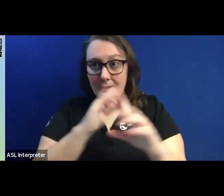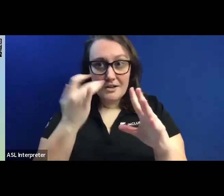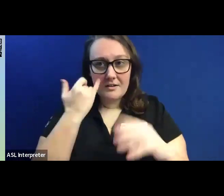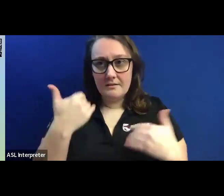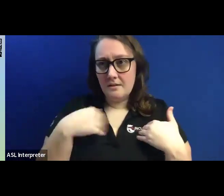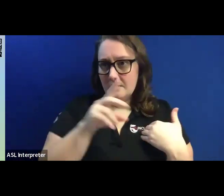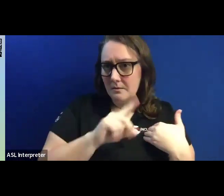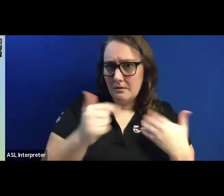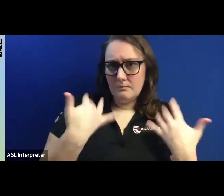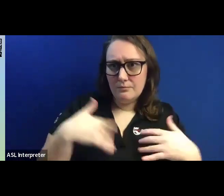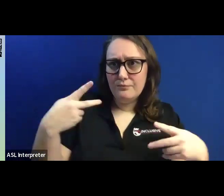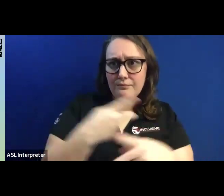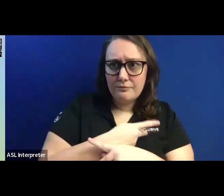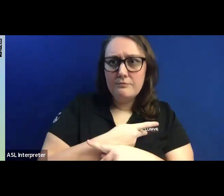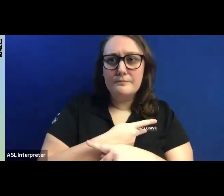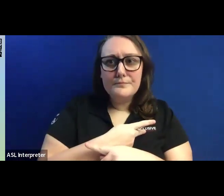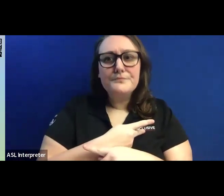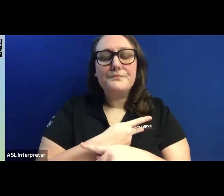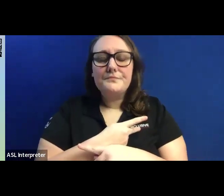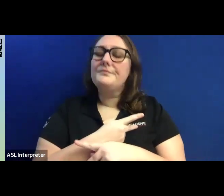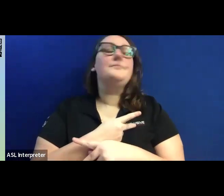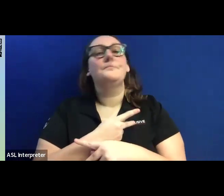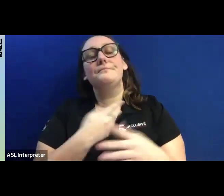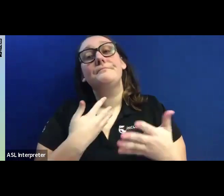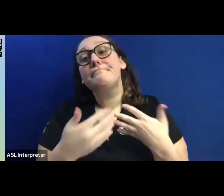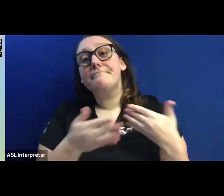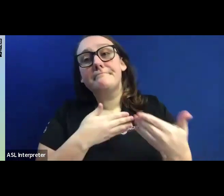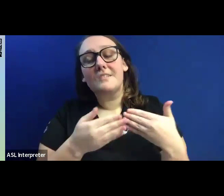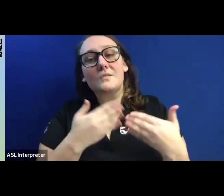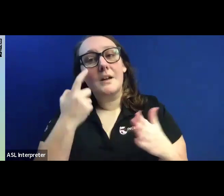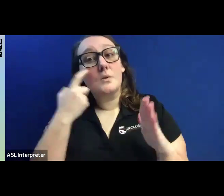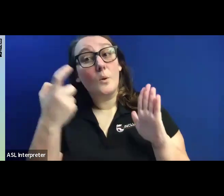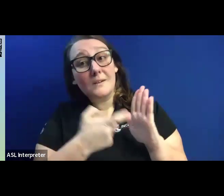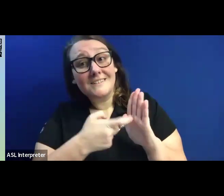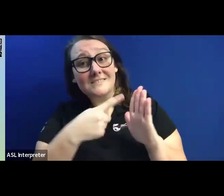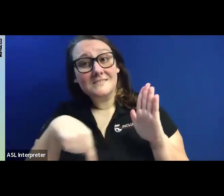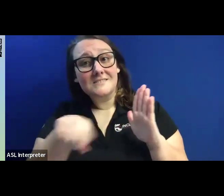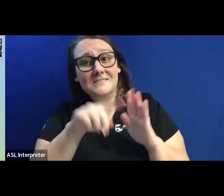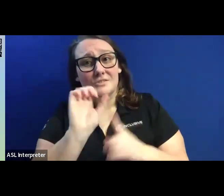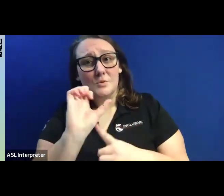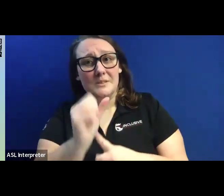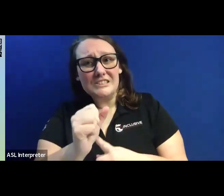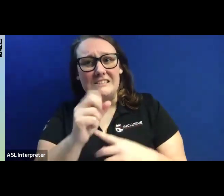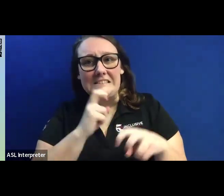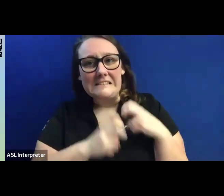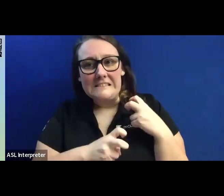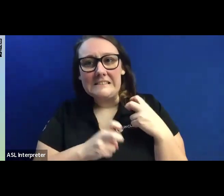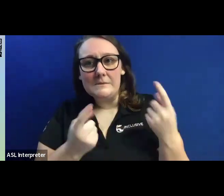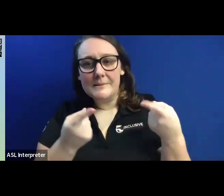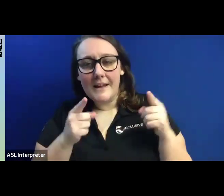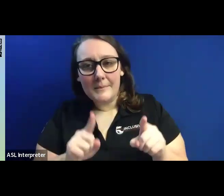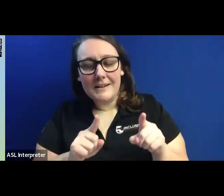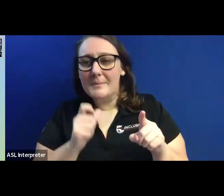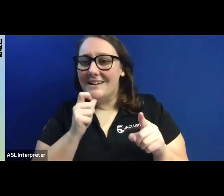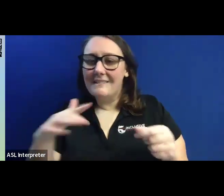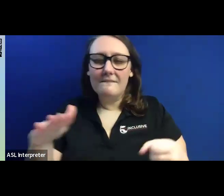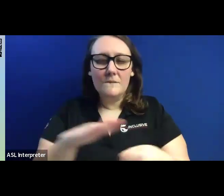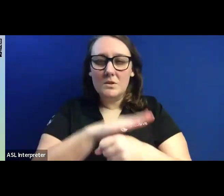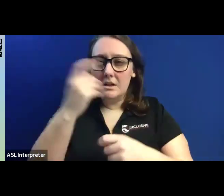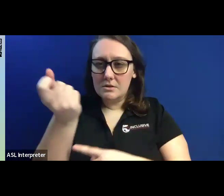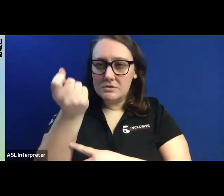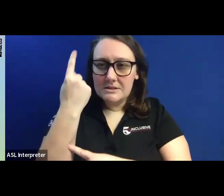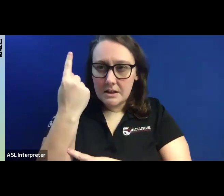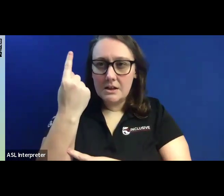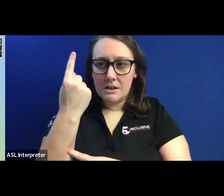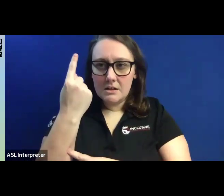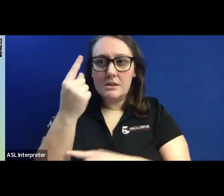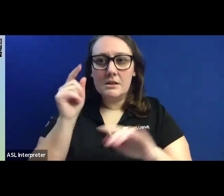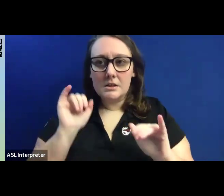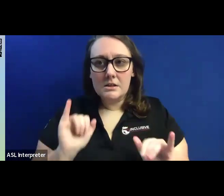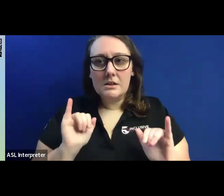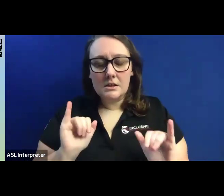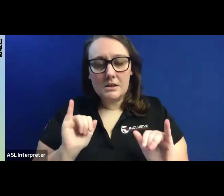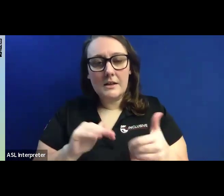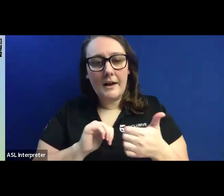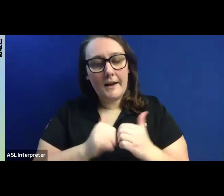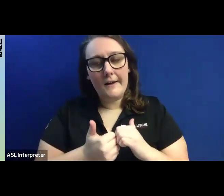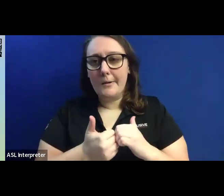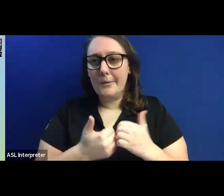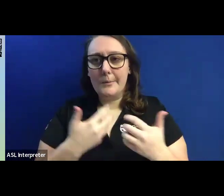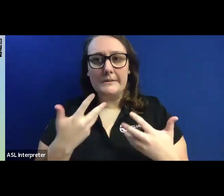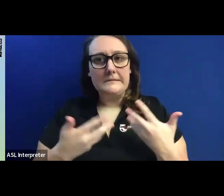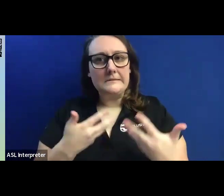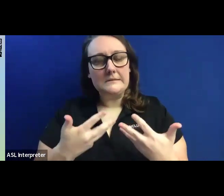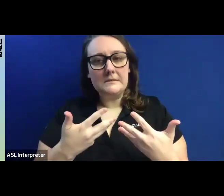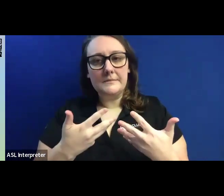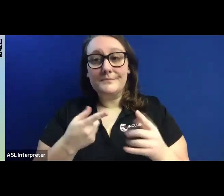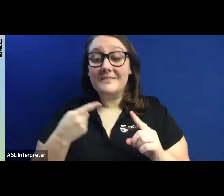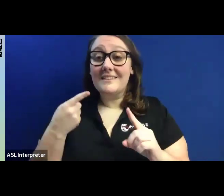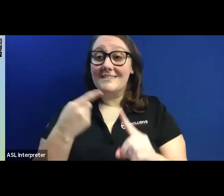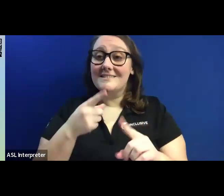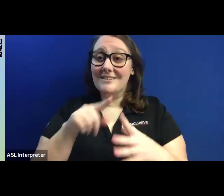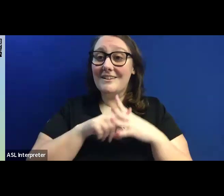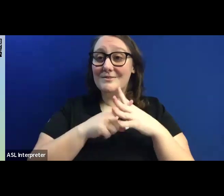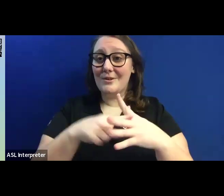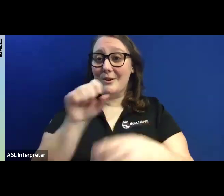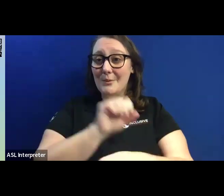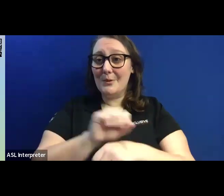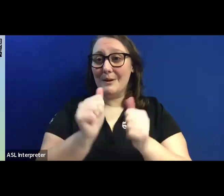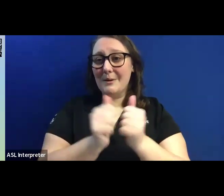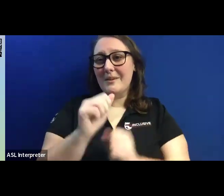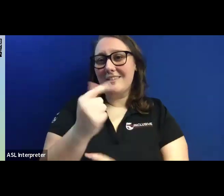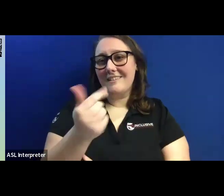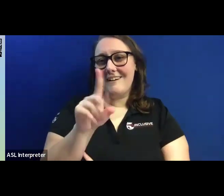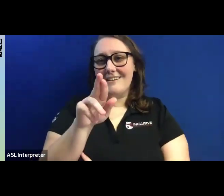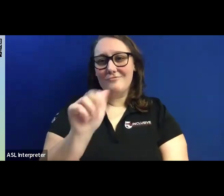Regardless of this, although I noticed this was happening, I didn't fully understand or conceptualize how intense it was and how their needs was, until I interned with GADRA, which was just a couple of months ago in January.